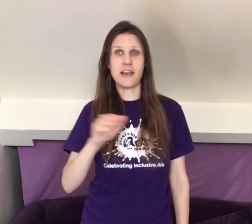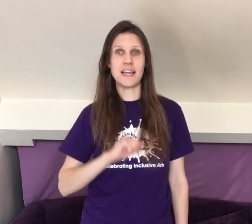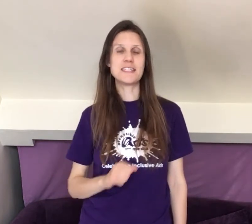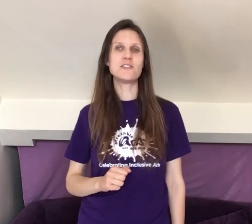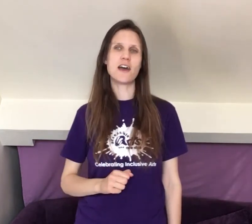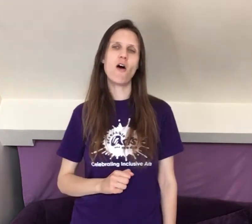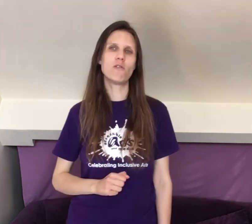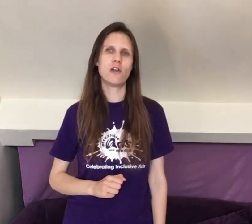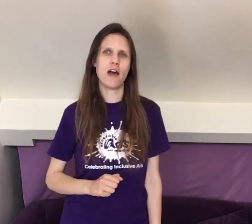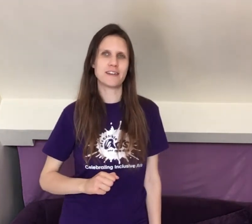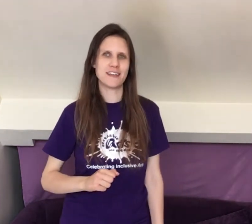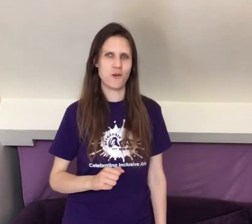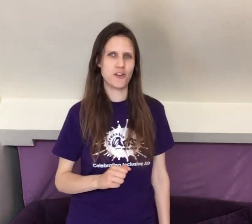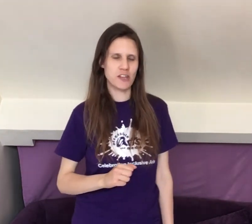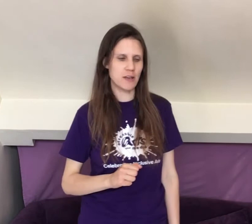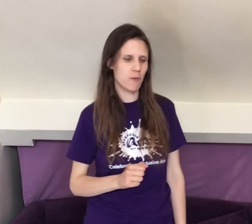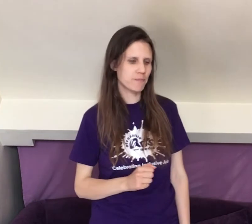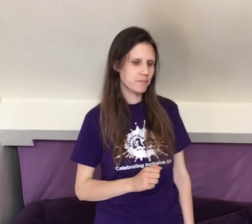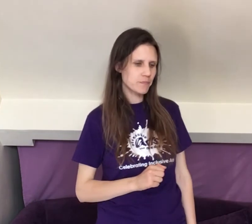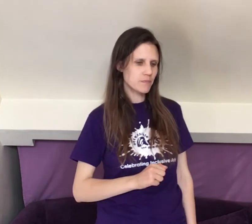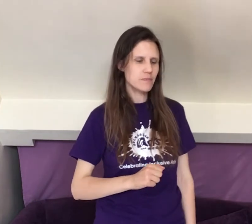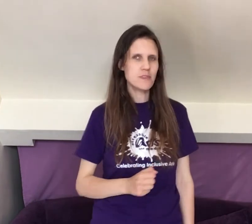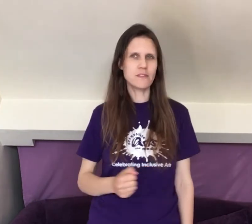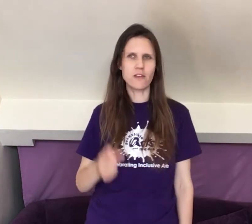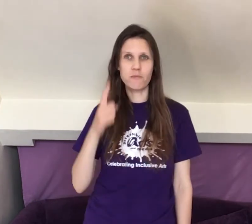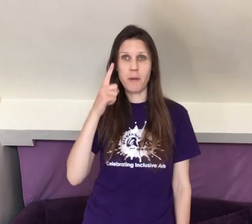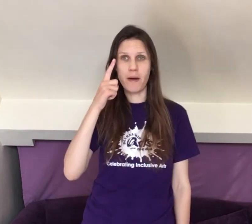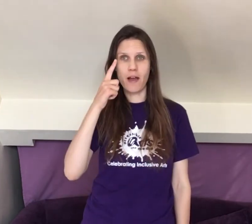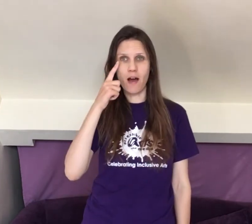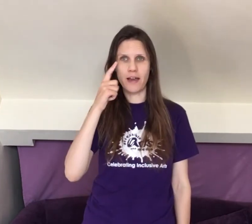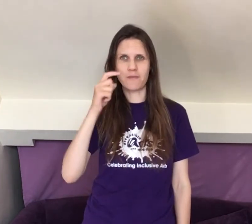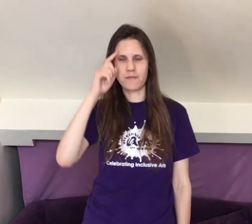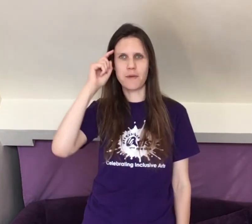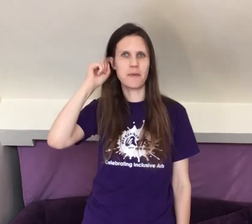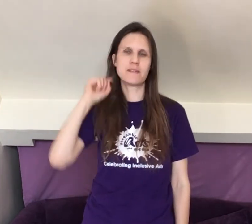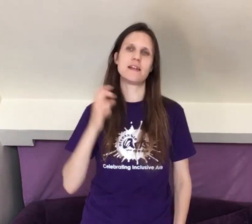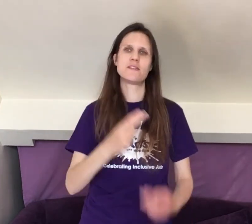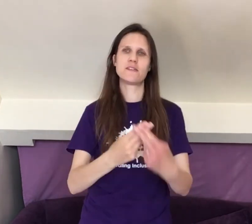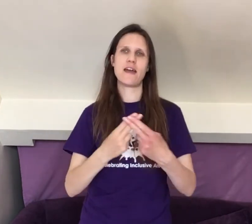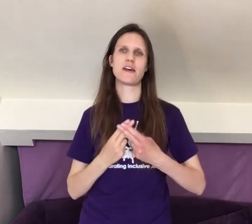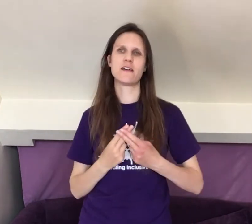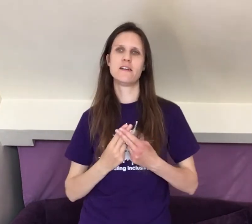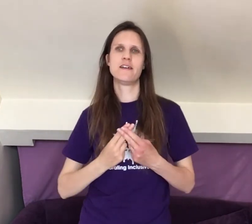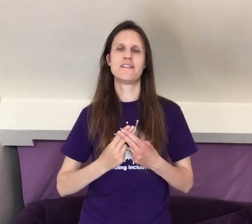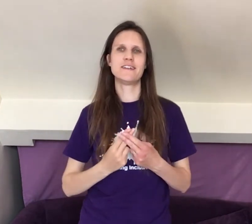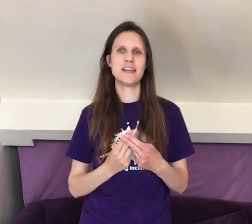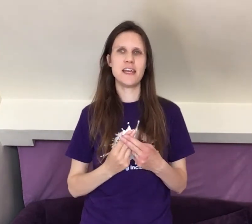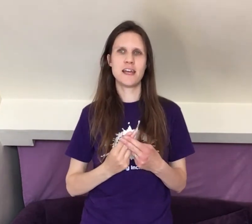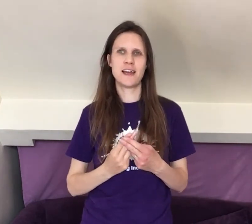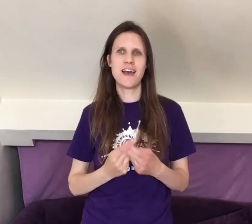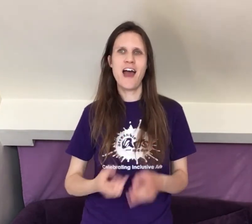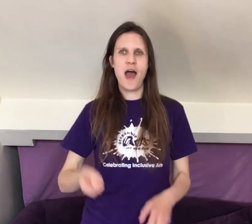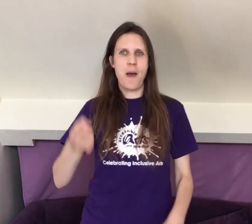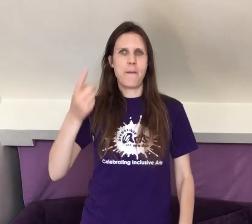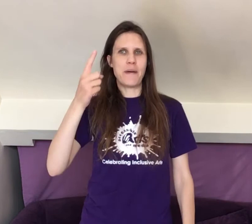OK, let’s do that whole line ‘cause that’s quite a tricky one. So, but my eye, remember? So let’s do it together. Ready?